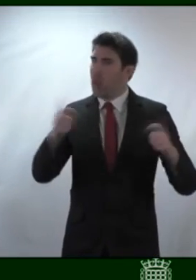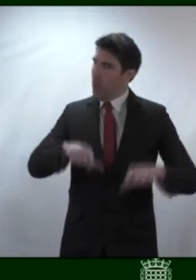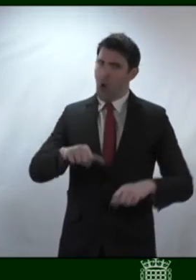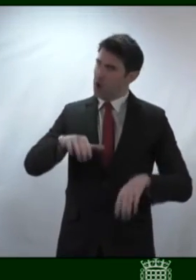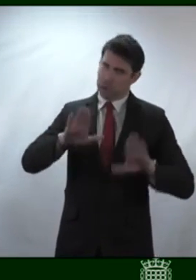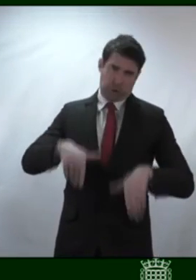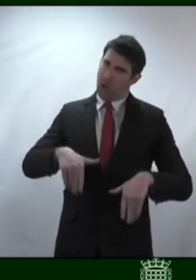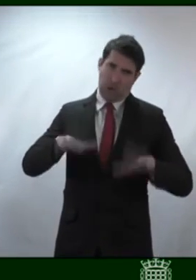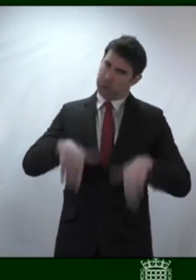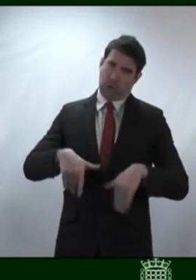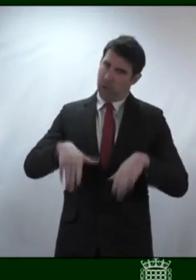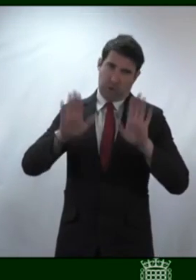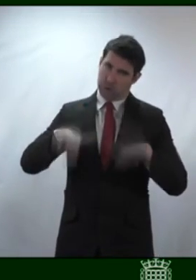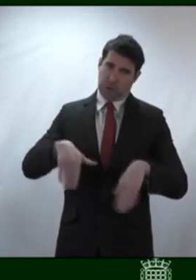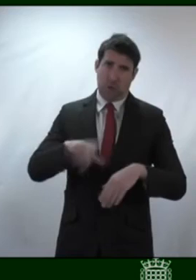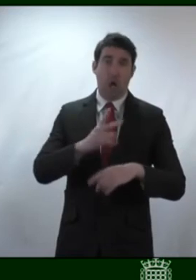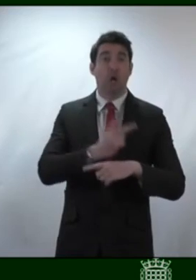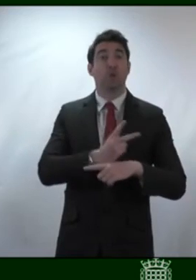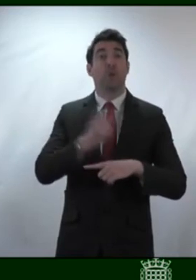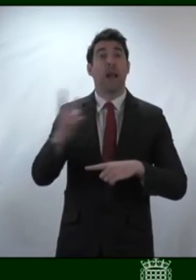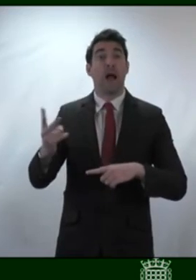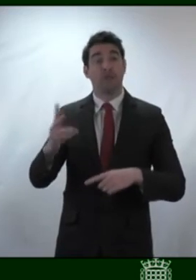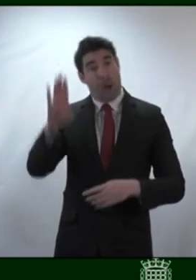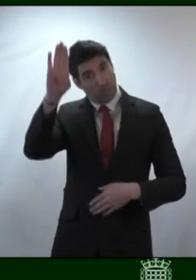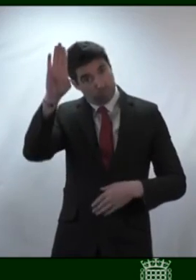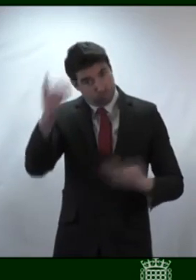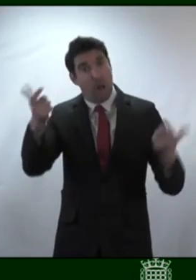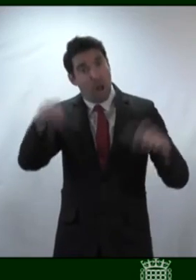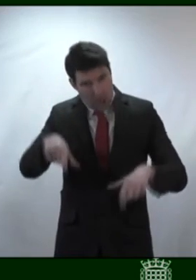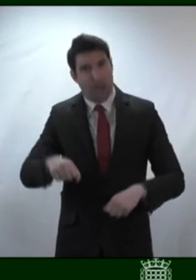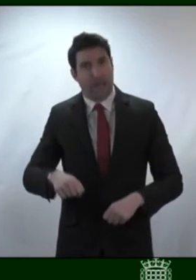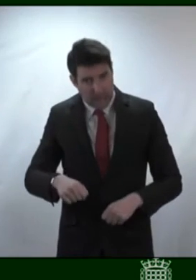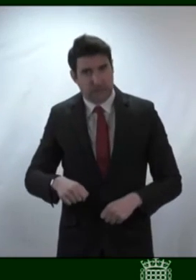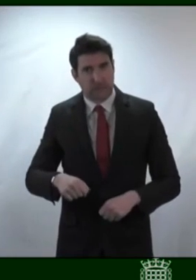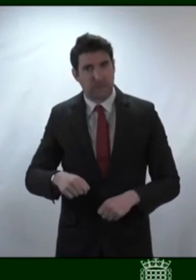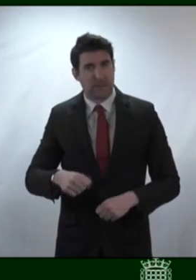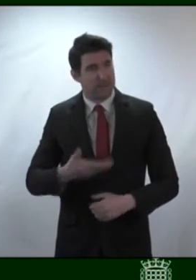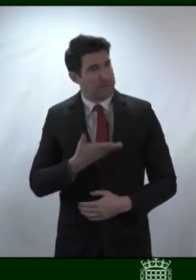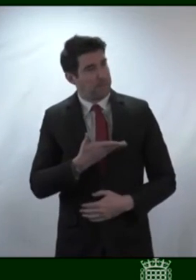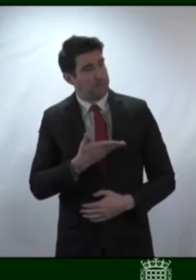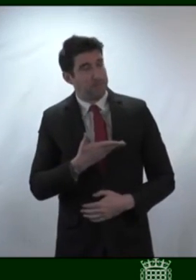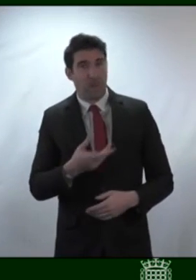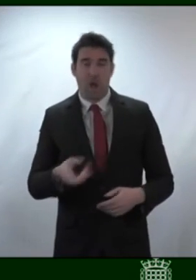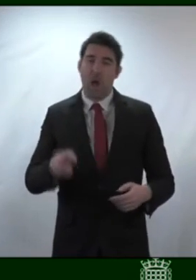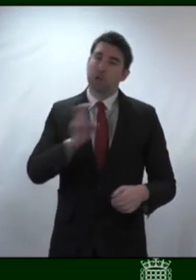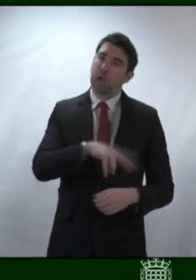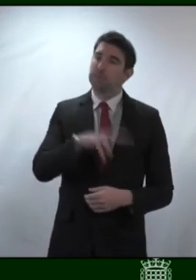weeks later, he put it on the table and voted for it—ridiculous! This is exactly the problem: not